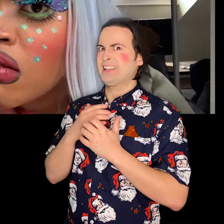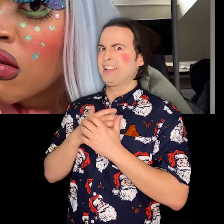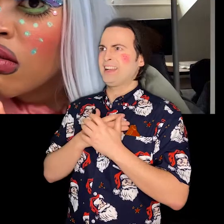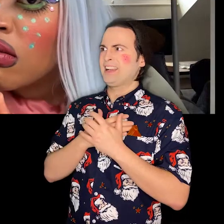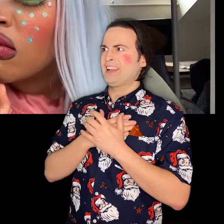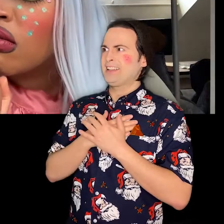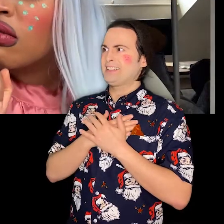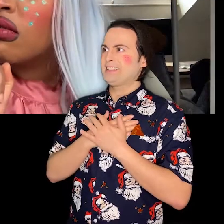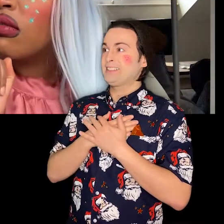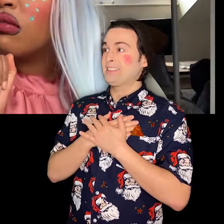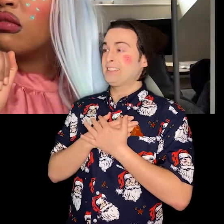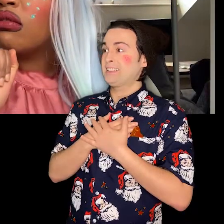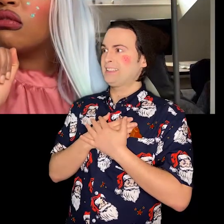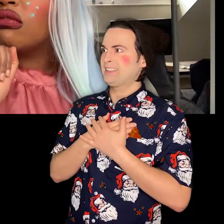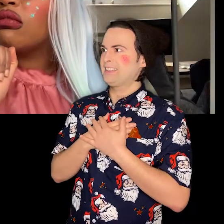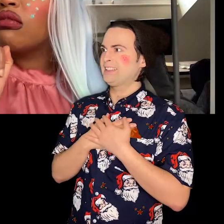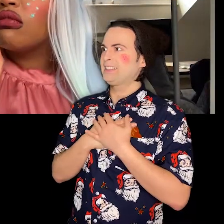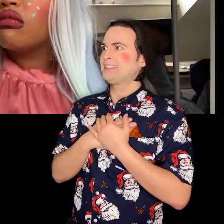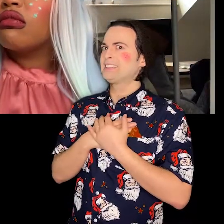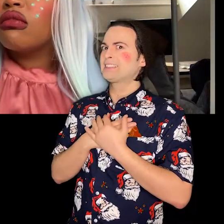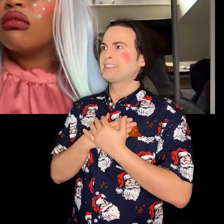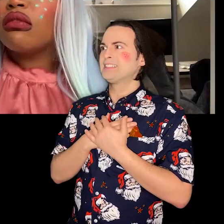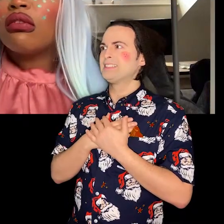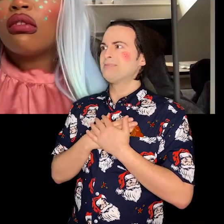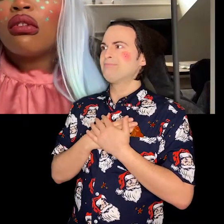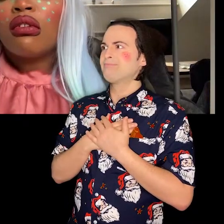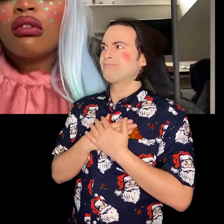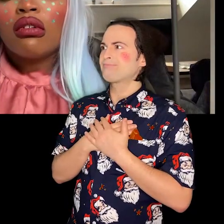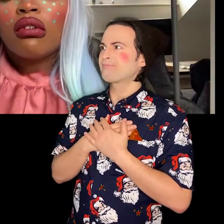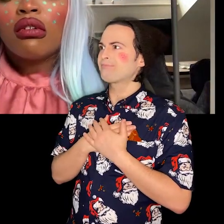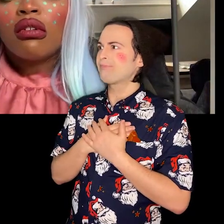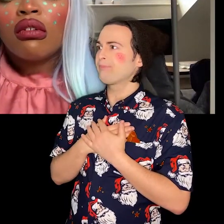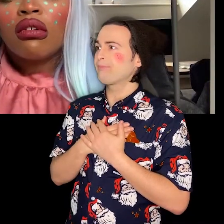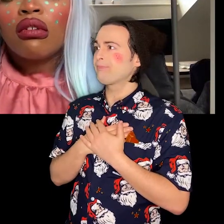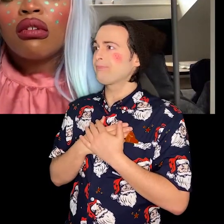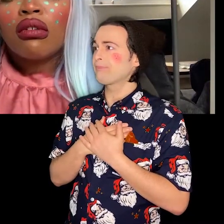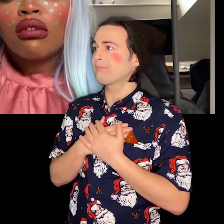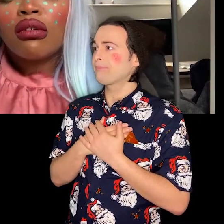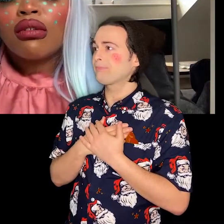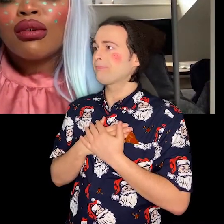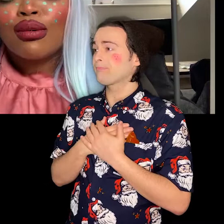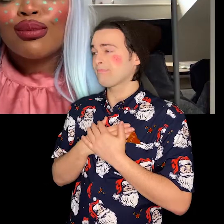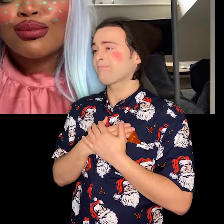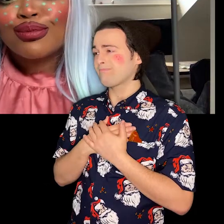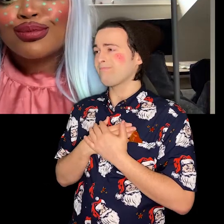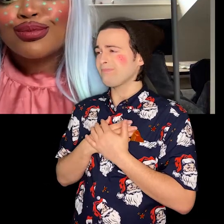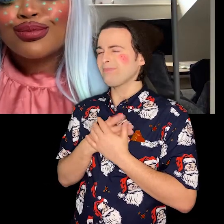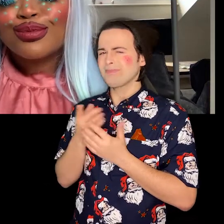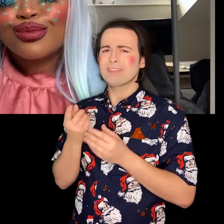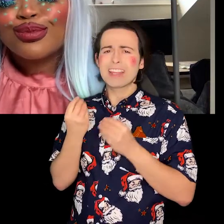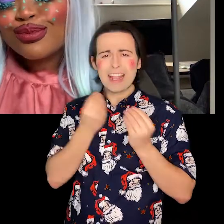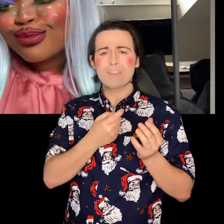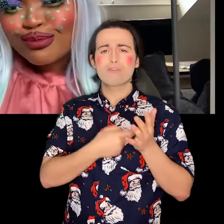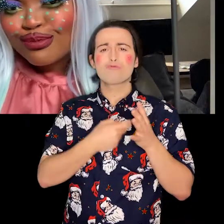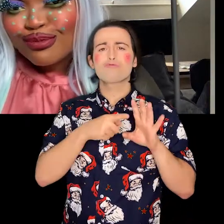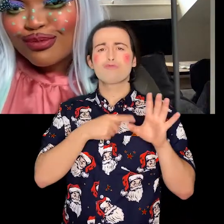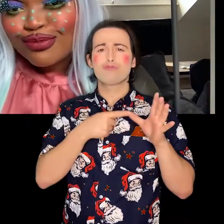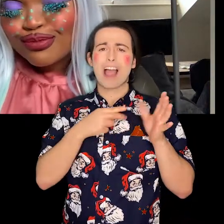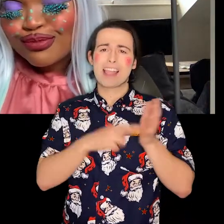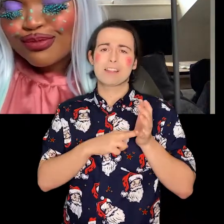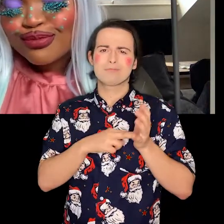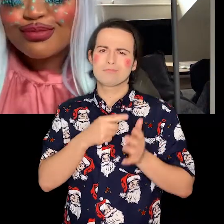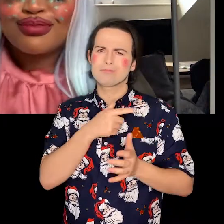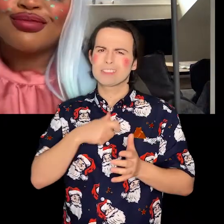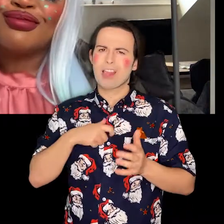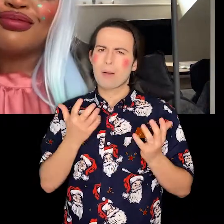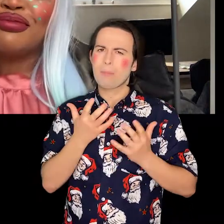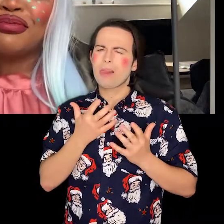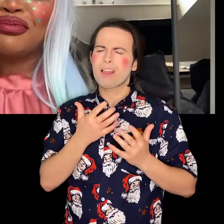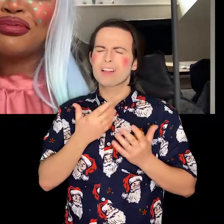Just you promise me you’ll give wee Christie a chance and open yourself to love and new possibilities